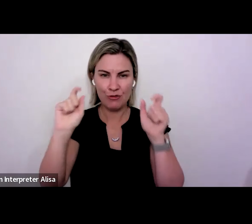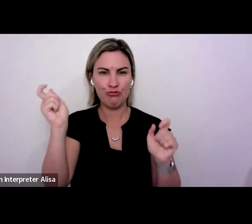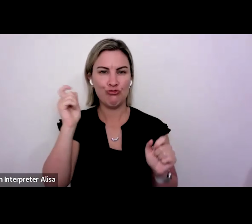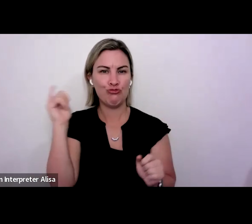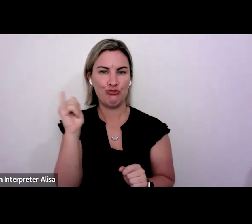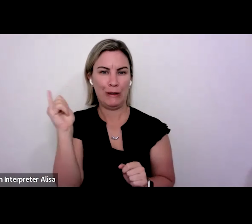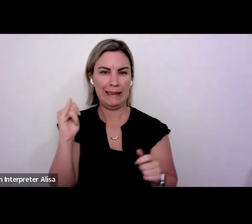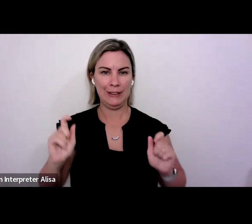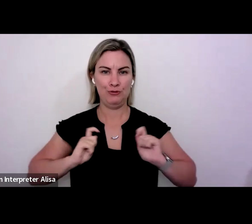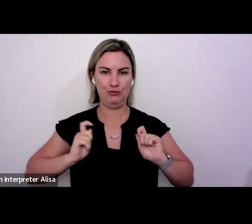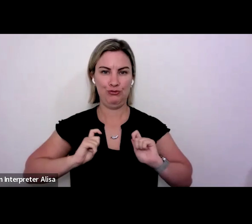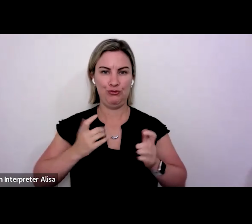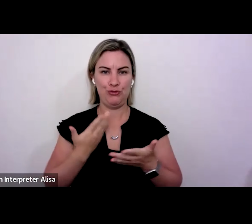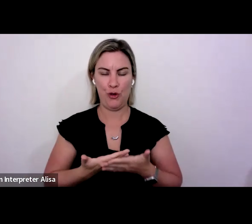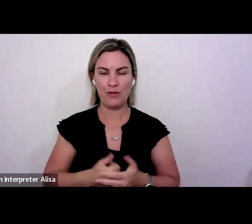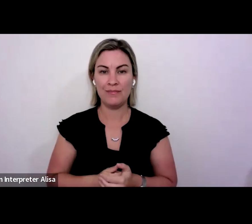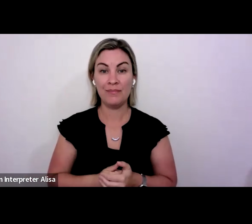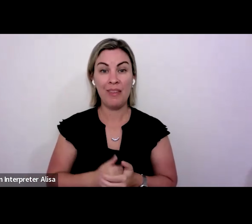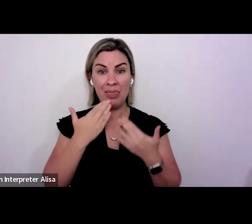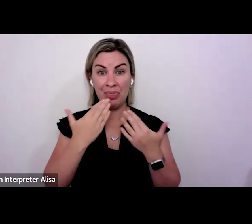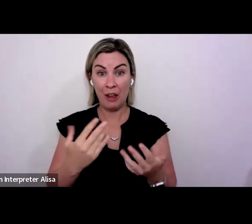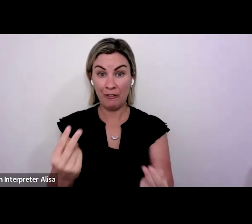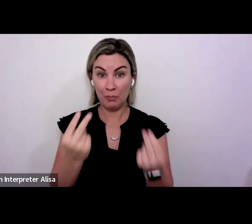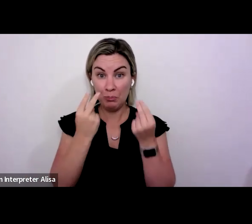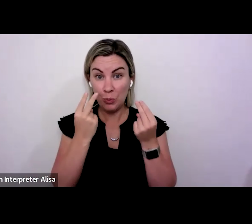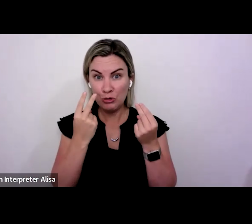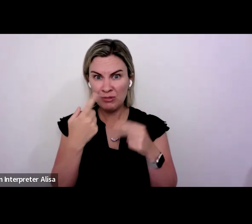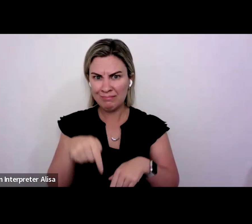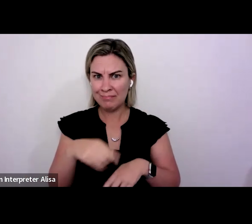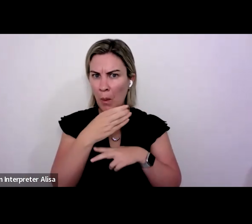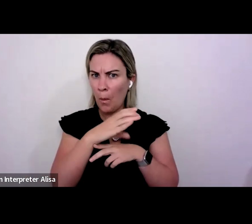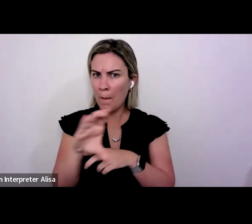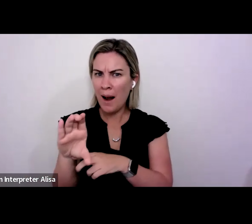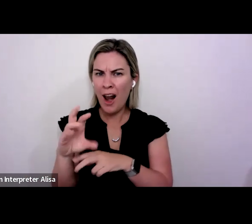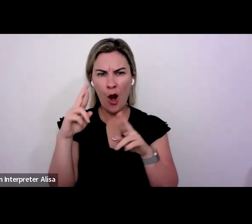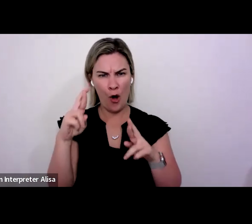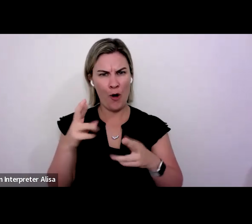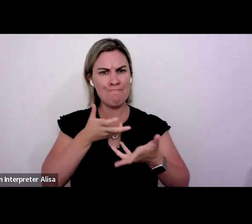Thank you for watching this webinar. We hope this discussion will help everyone to feel more confident